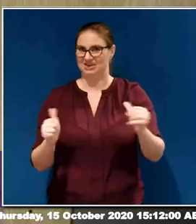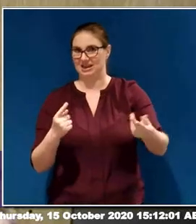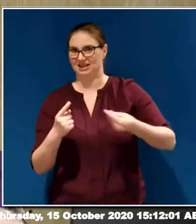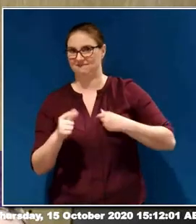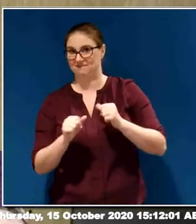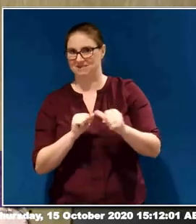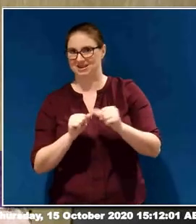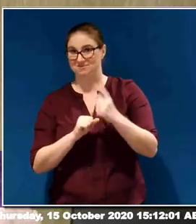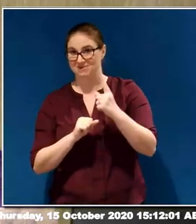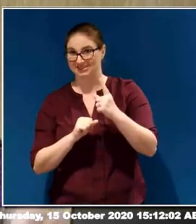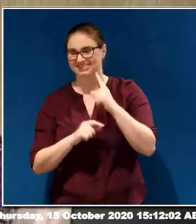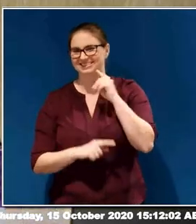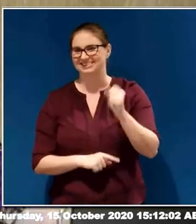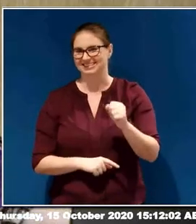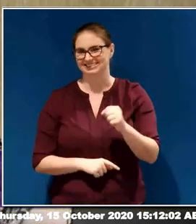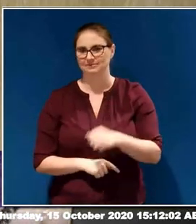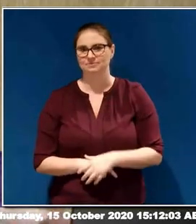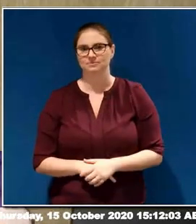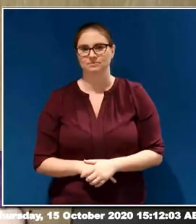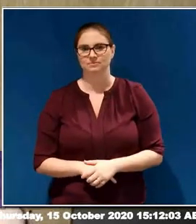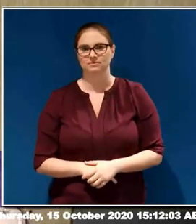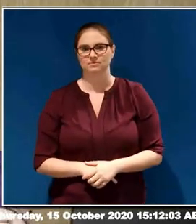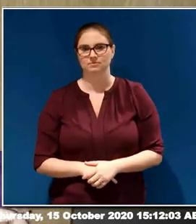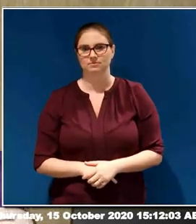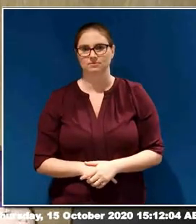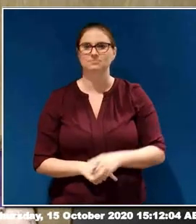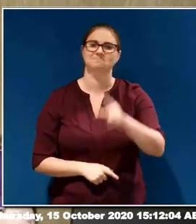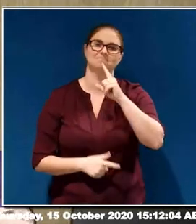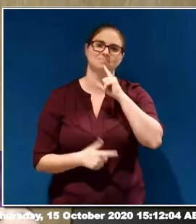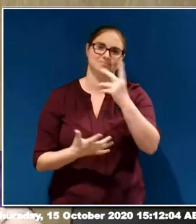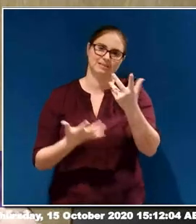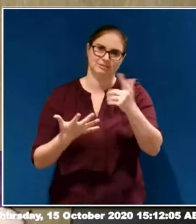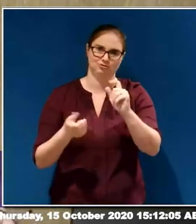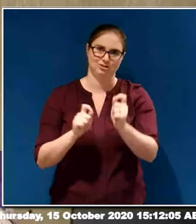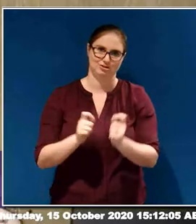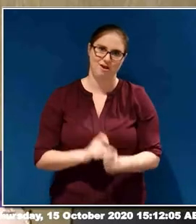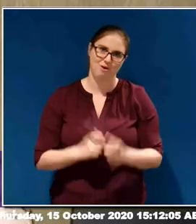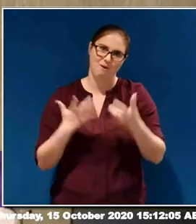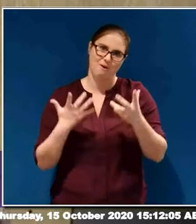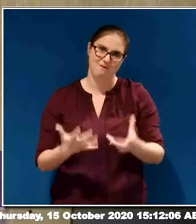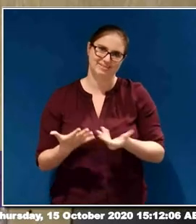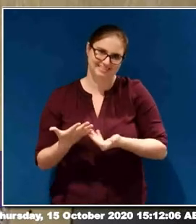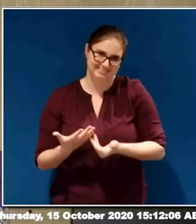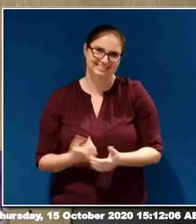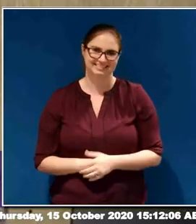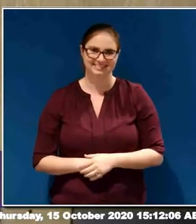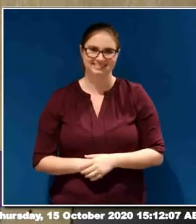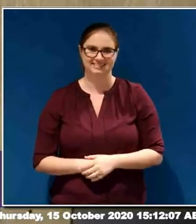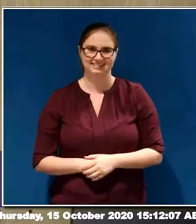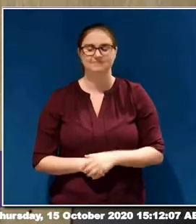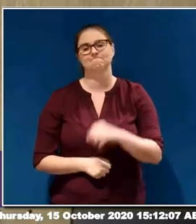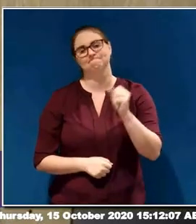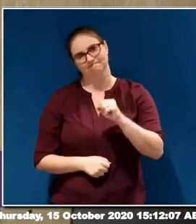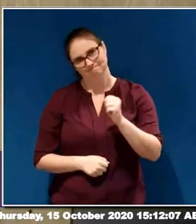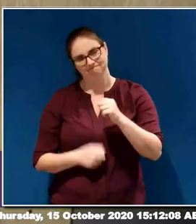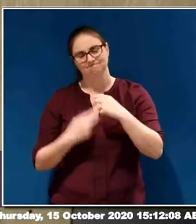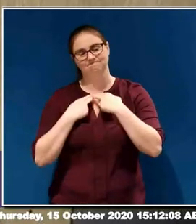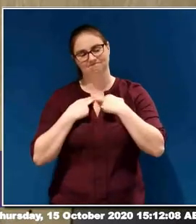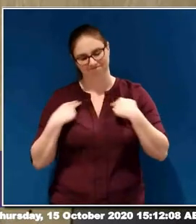Yes, of course. I can advise the Commission the CV which has been tendered is the updated version.